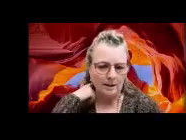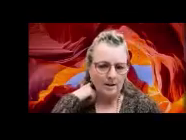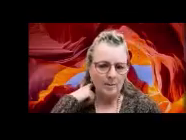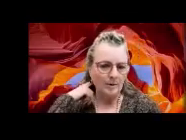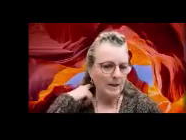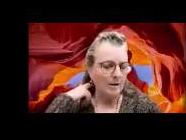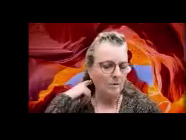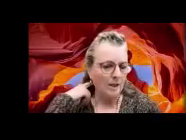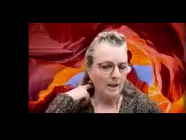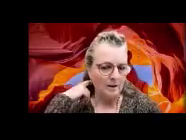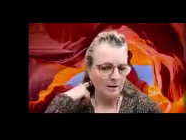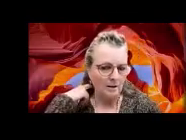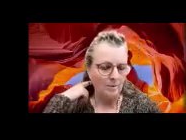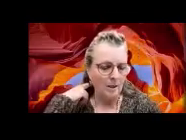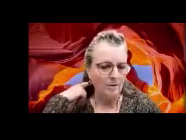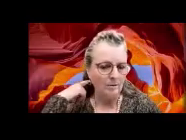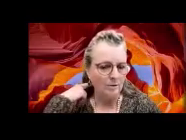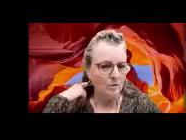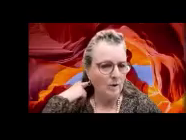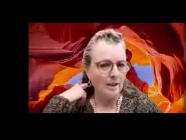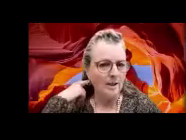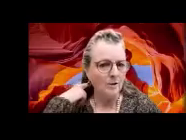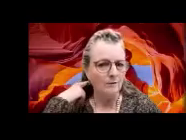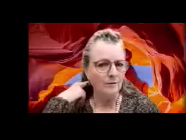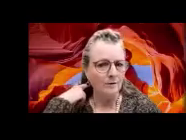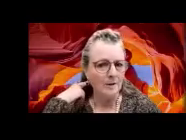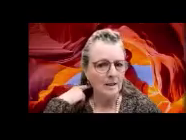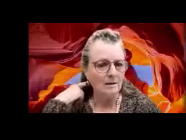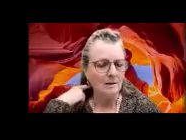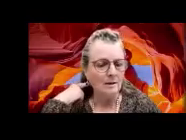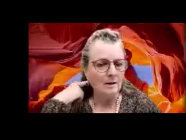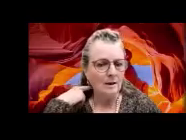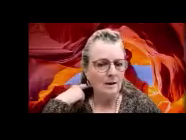number right now, when I started my career, it was one in 150 and